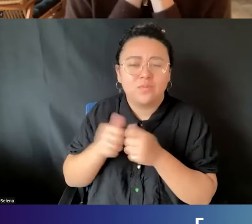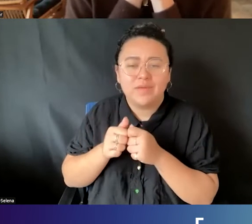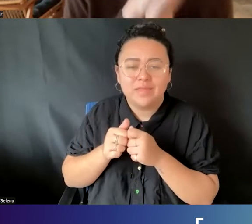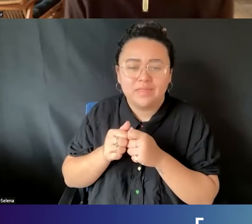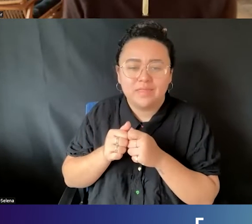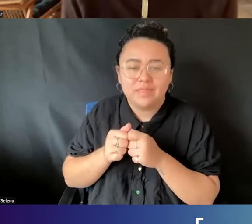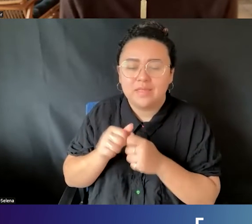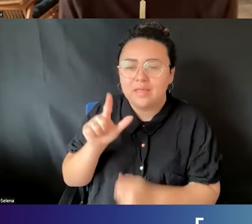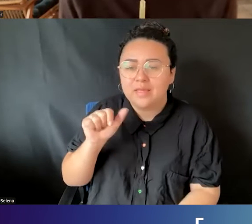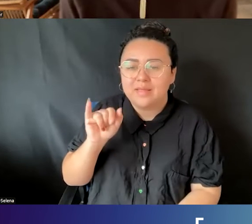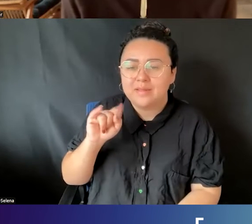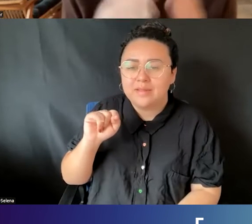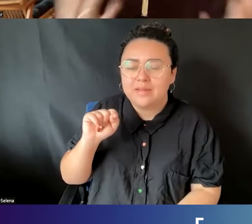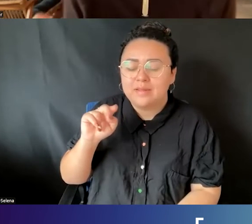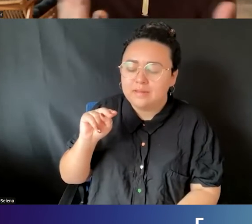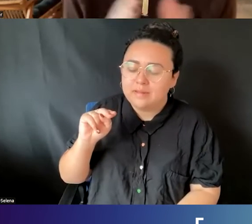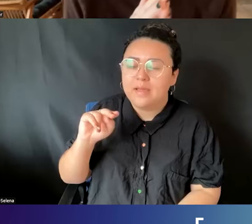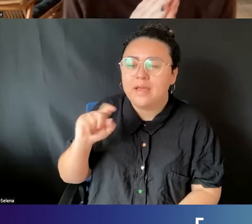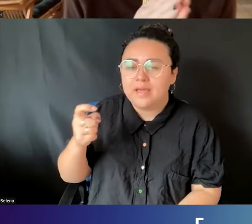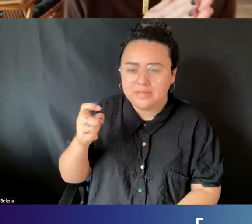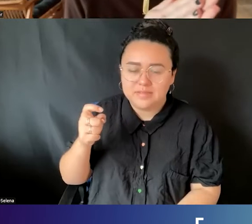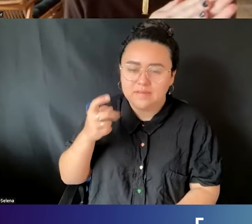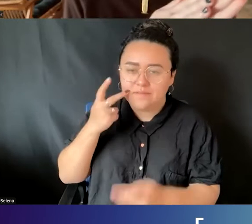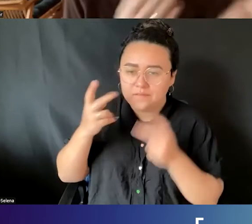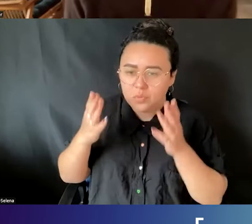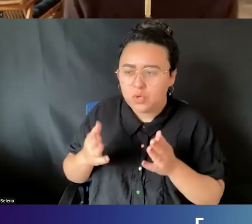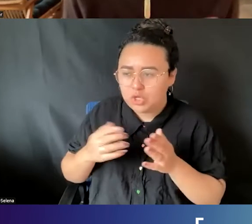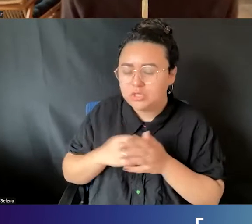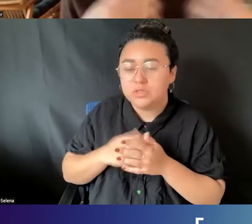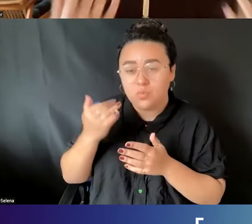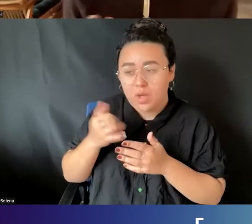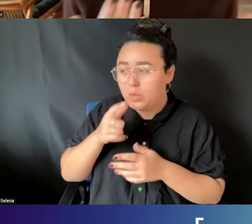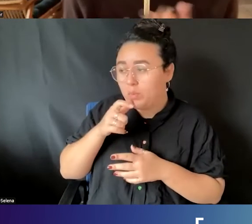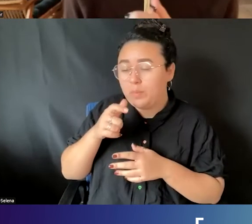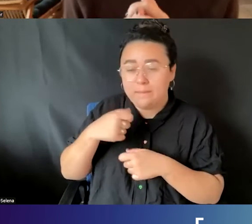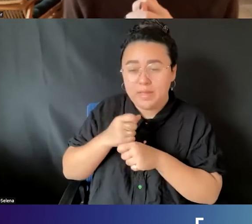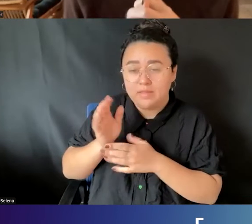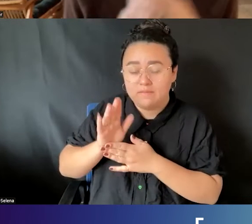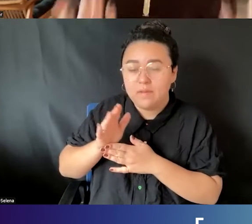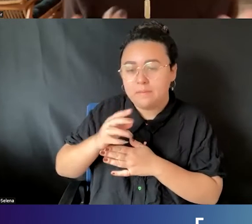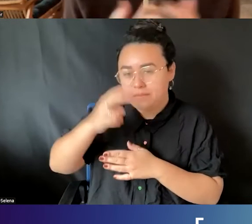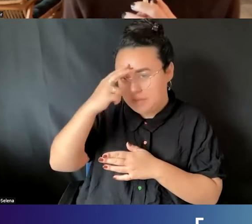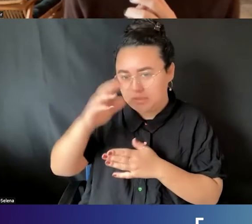Latin viewers because it's, you know, it's a it's made by Mexican-American filmmaker. It's about, you know, it's in Spanish.